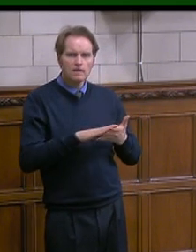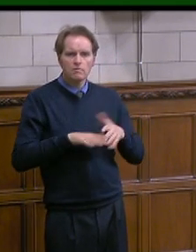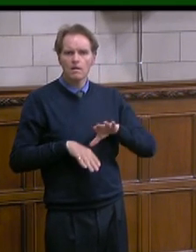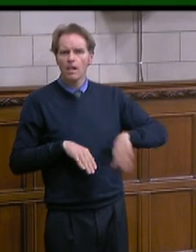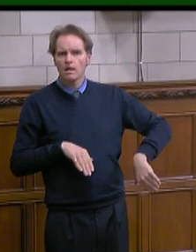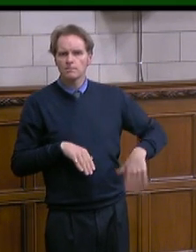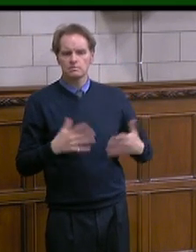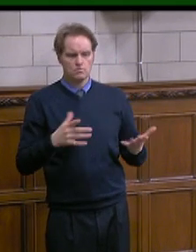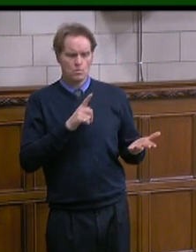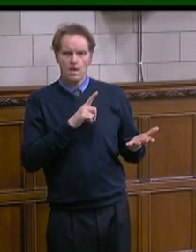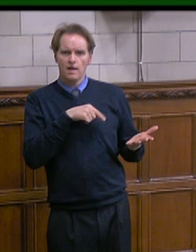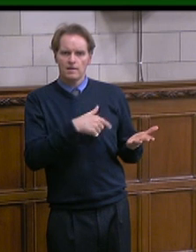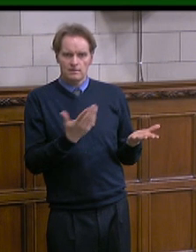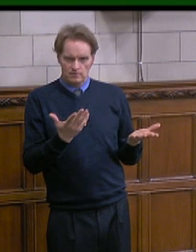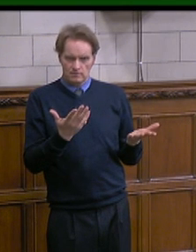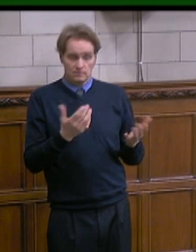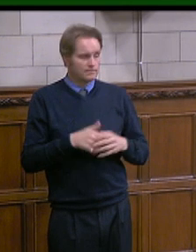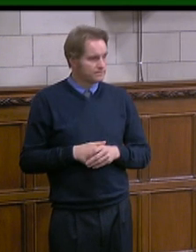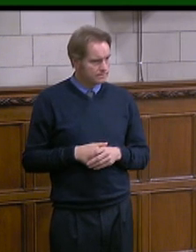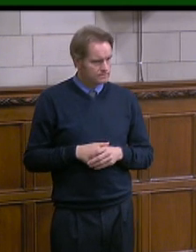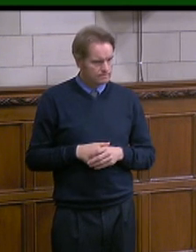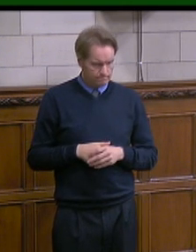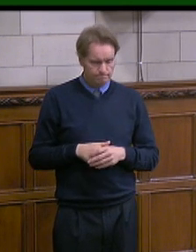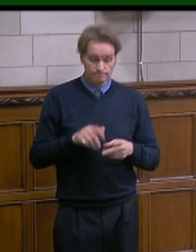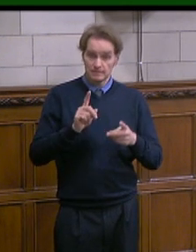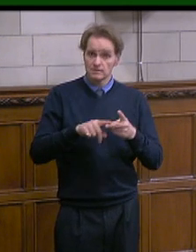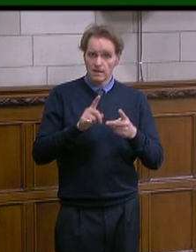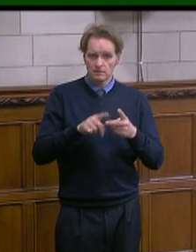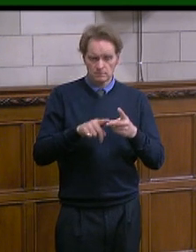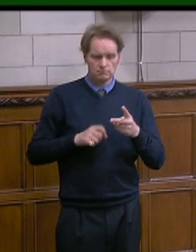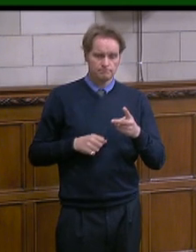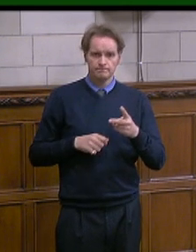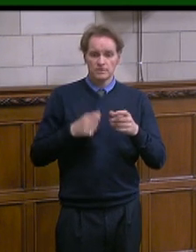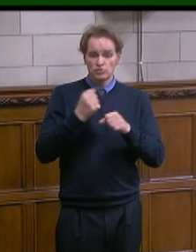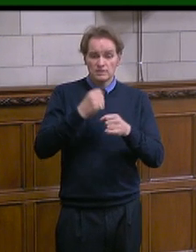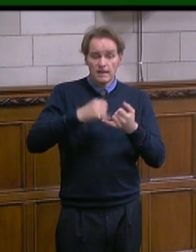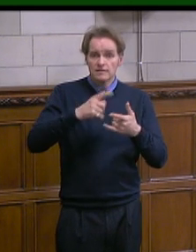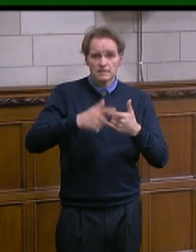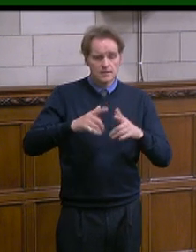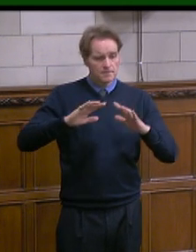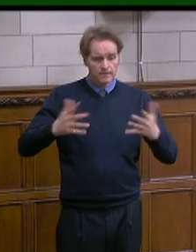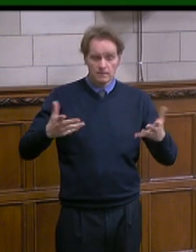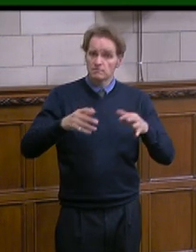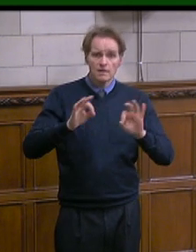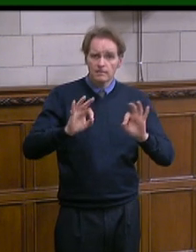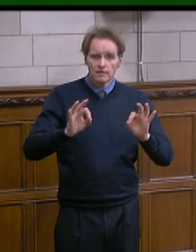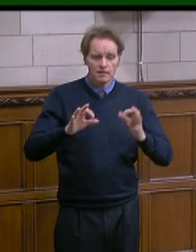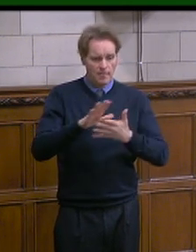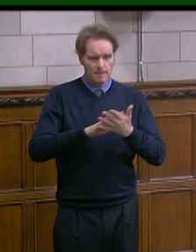Secondly, the continuing absence of a GCSE in BSL is a denial of choice.